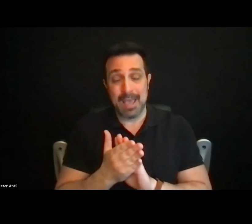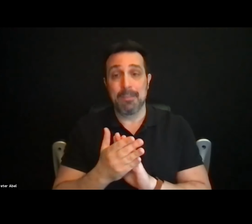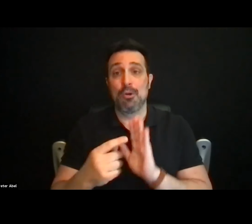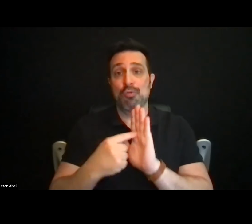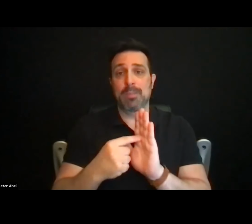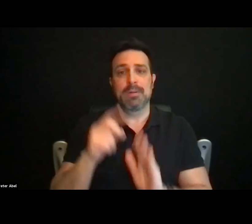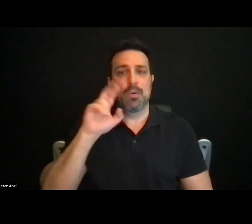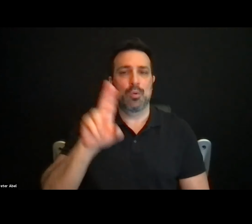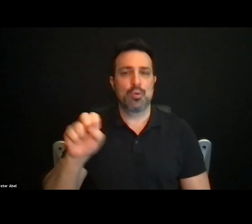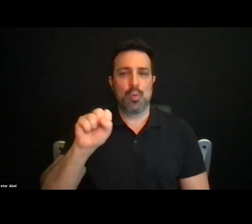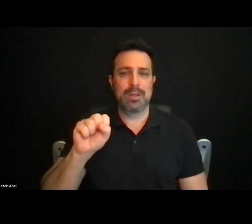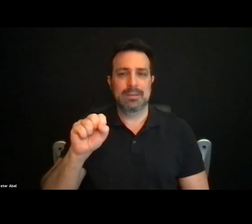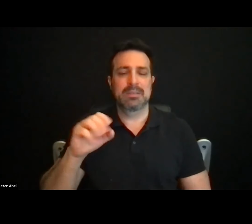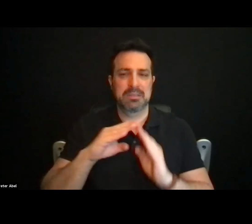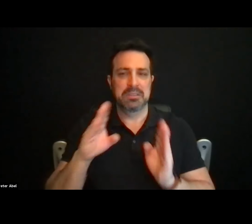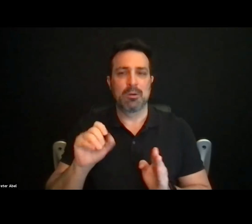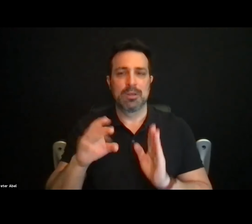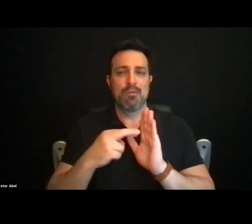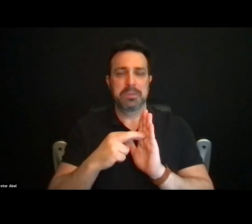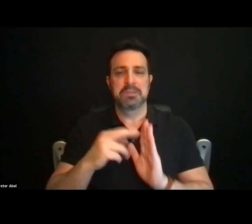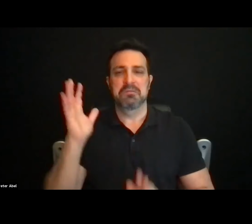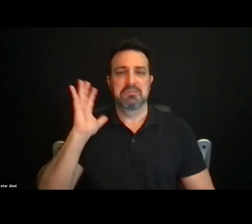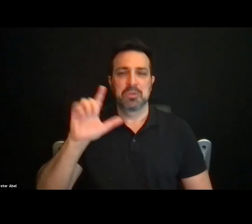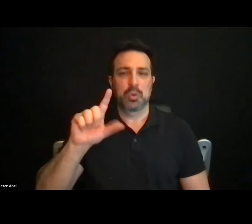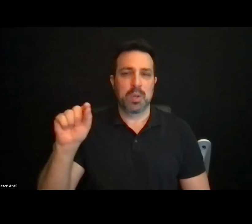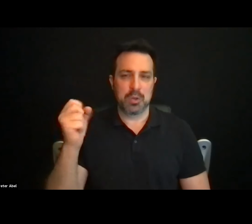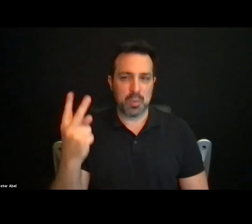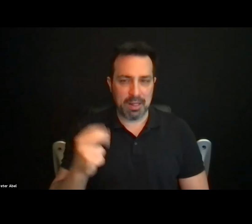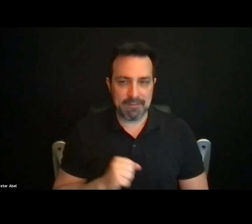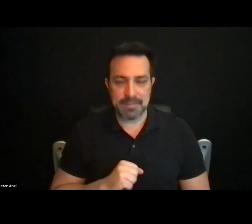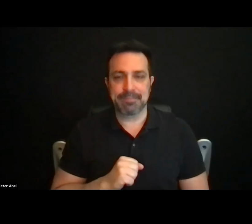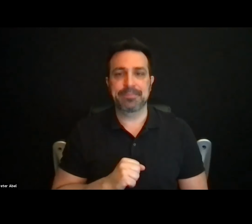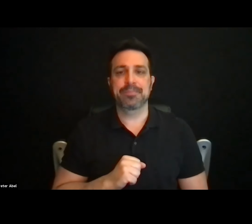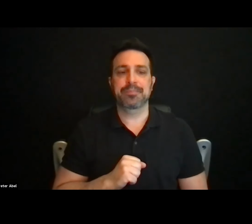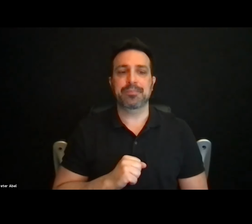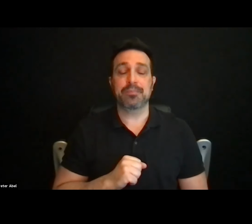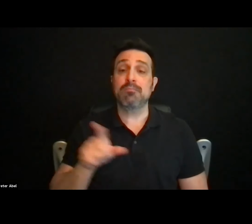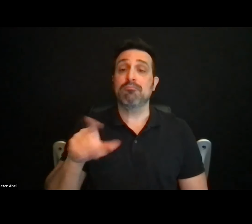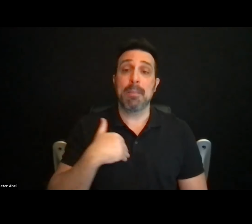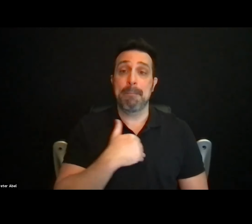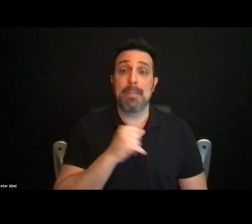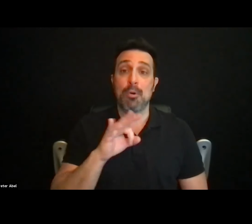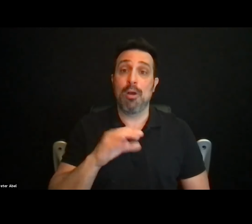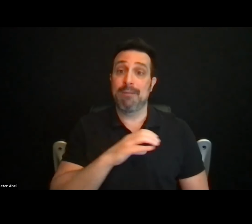of processes you're engaged in today with state legislators. The congresswoman became a representative